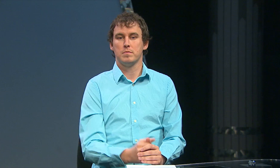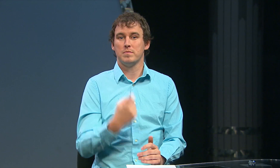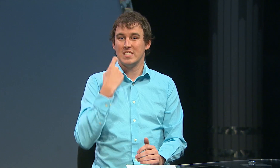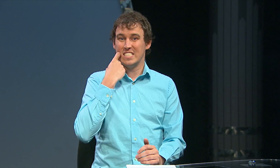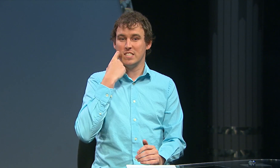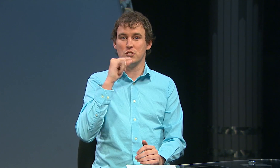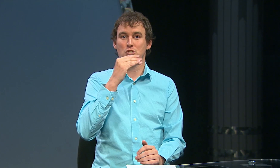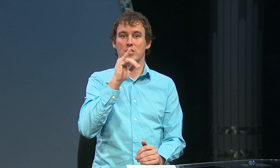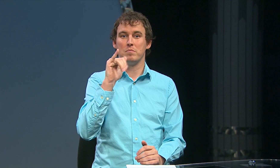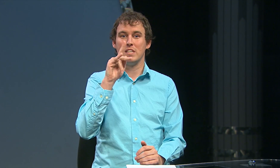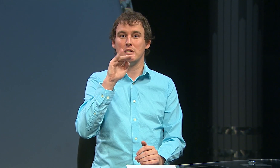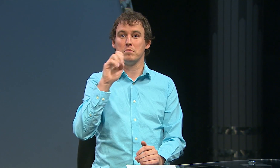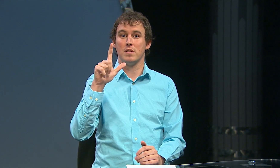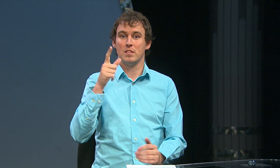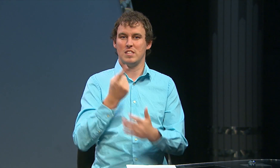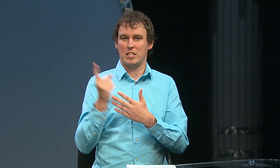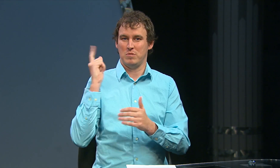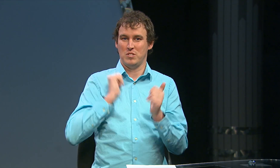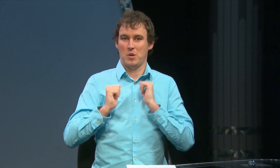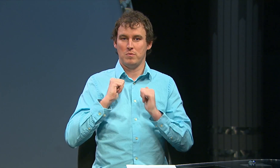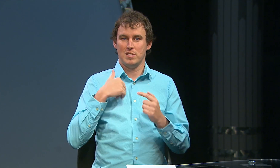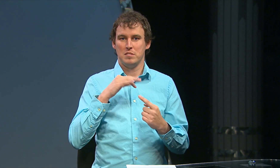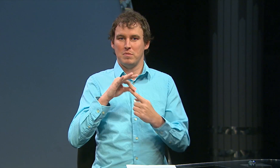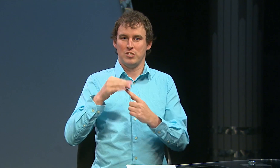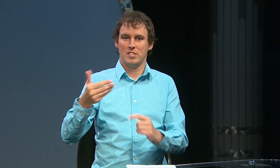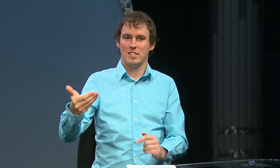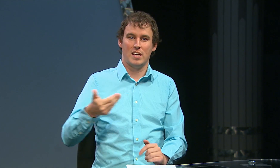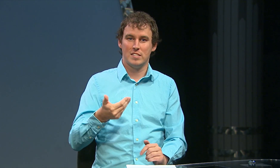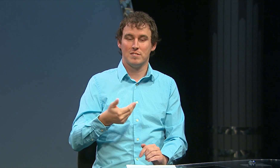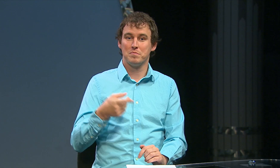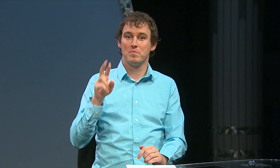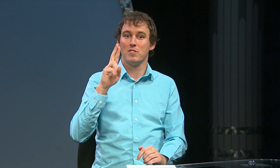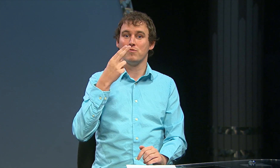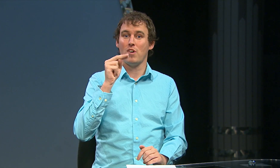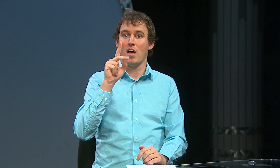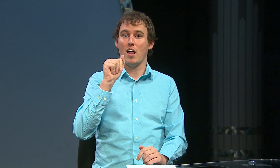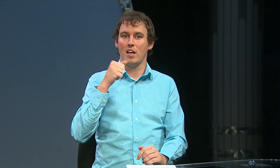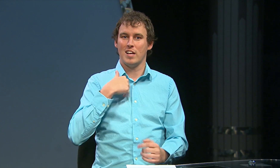JIMMY KIMMEL HAD SOME SPECIAL GUESTS ON ONE OF LAST WEEKS EPISODES OF JIMMY KIMMEL LIVE.